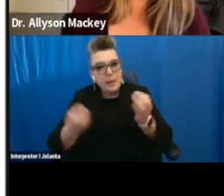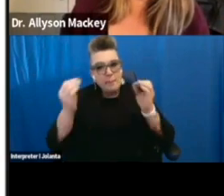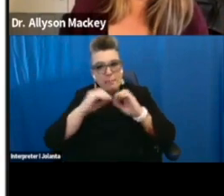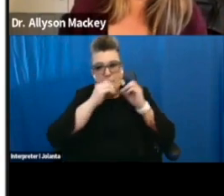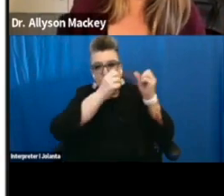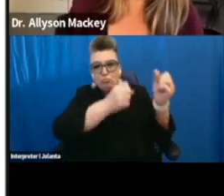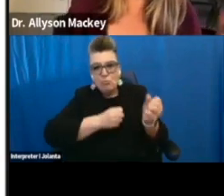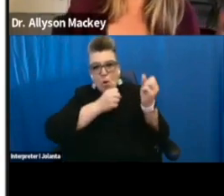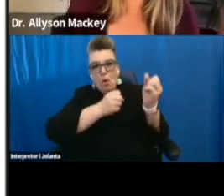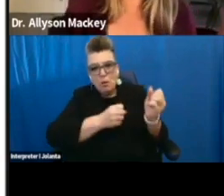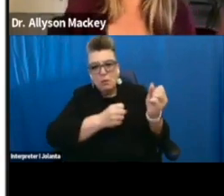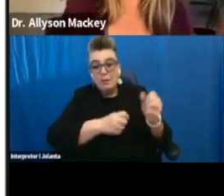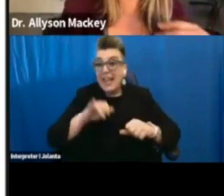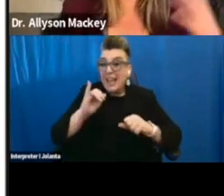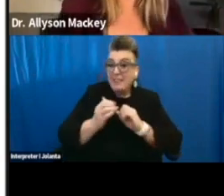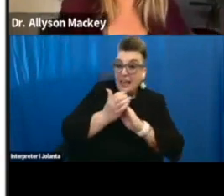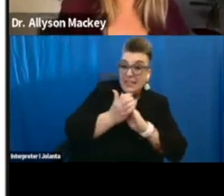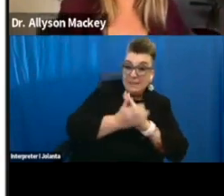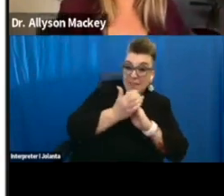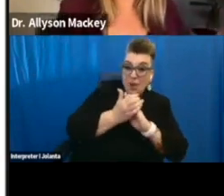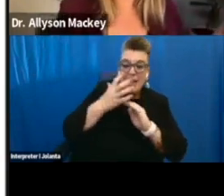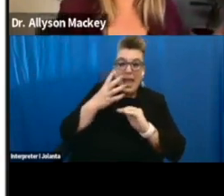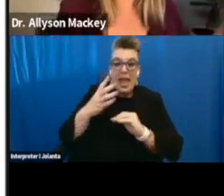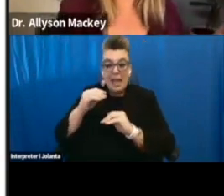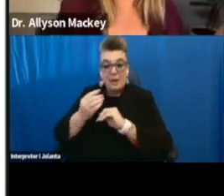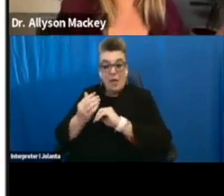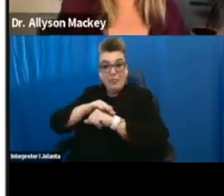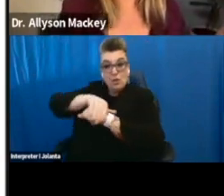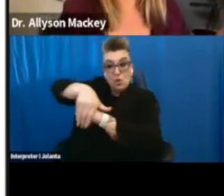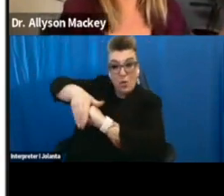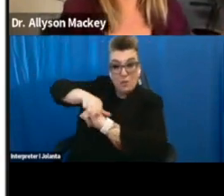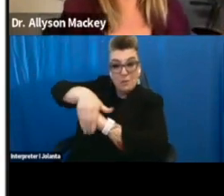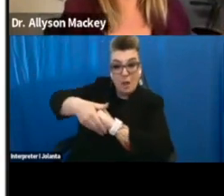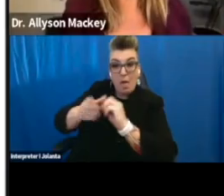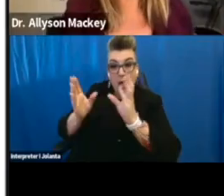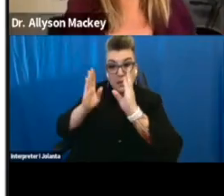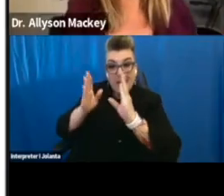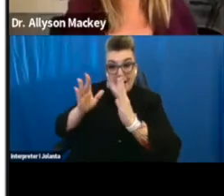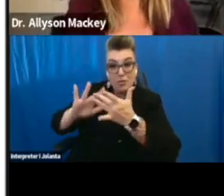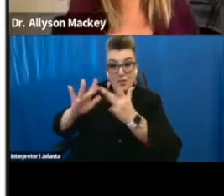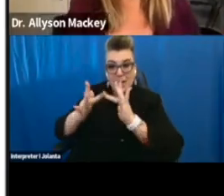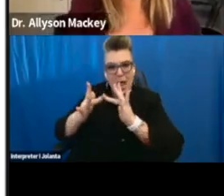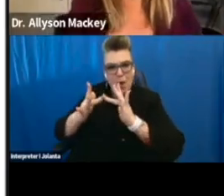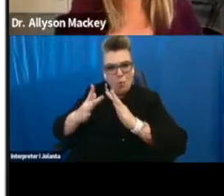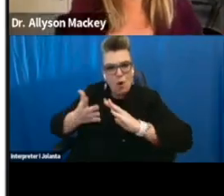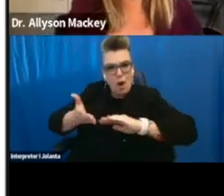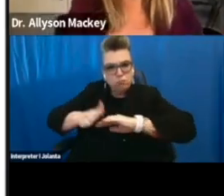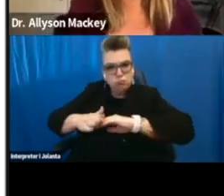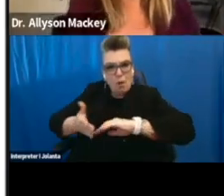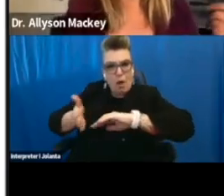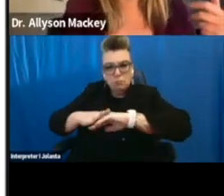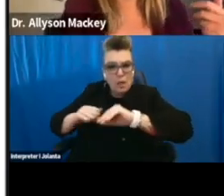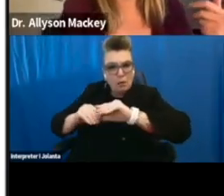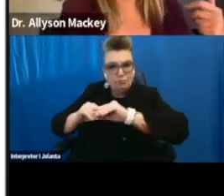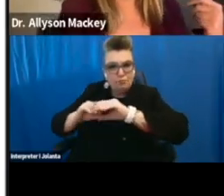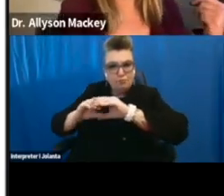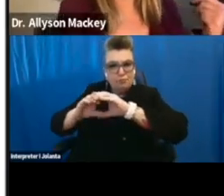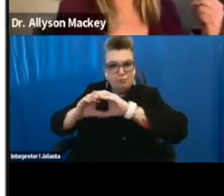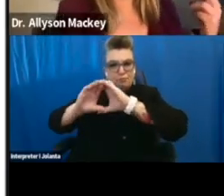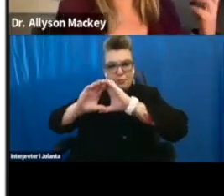network and the dorsal attention external attention network gets stronger same is true